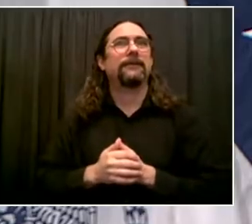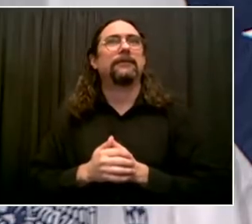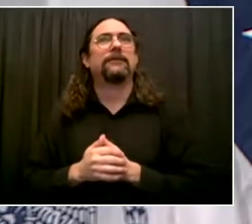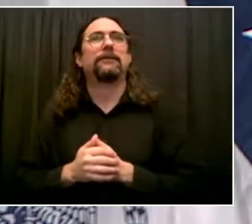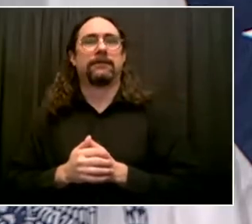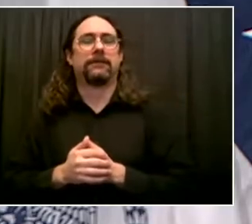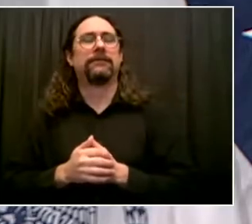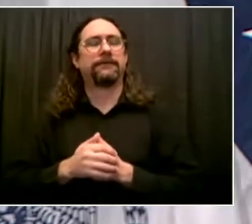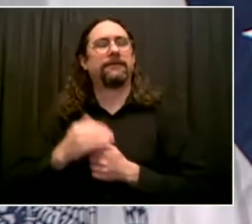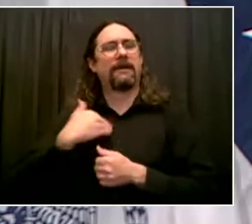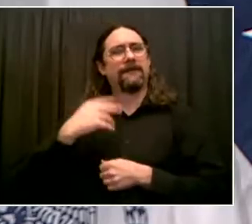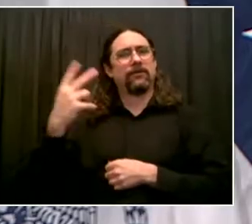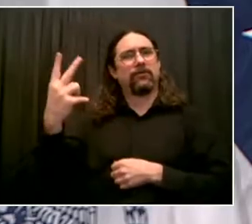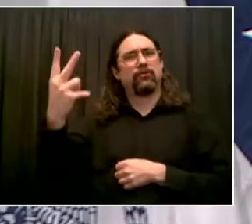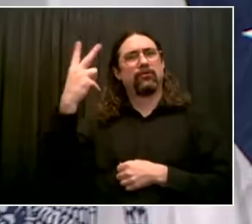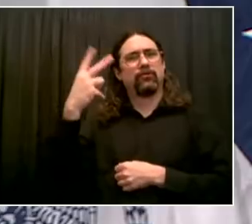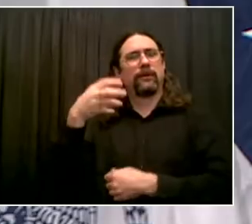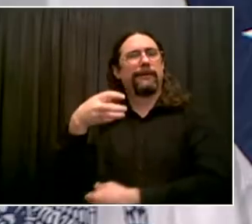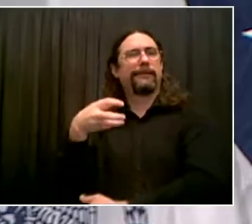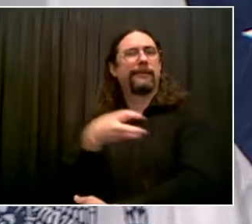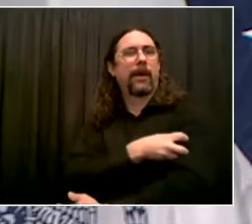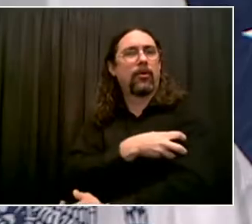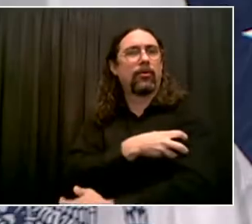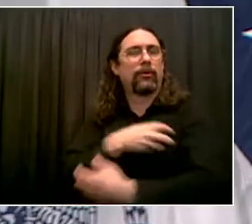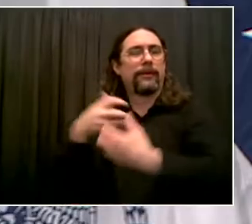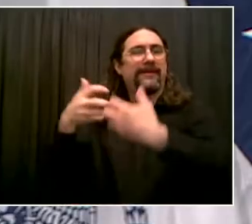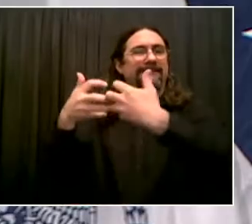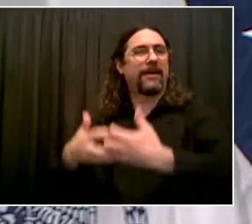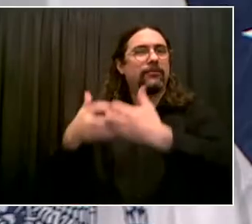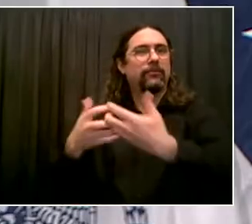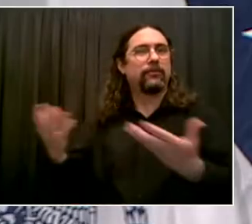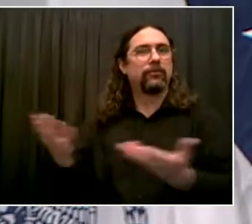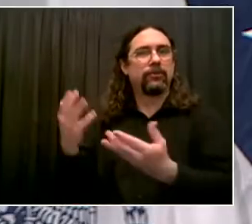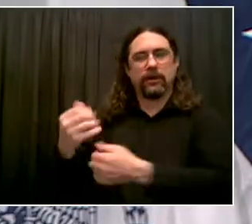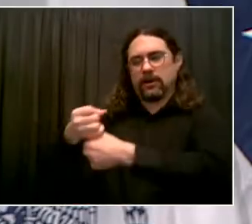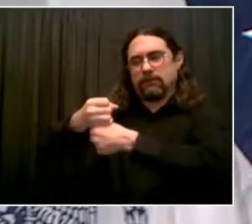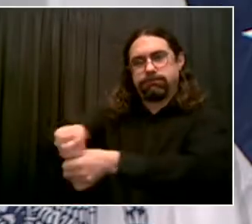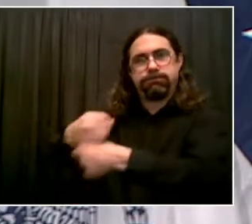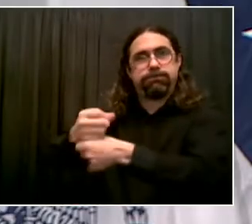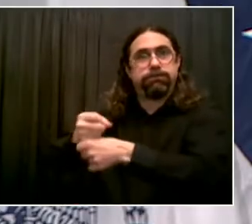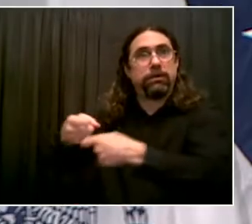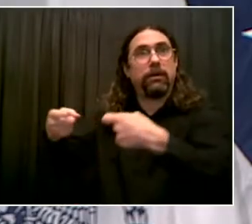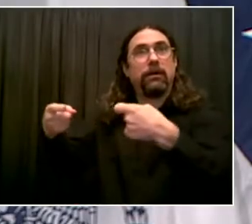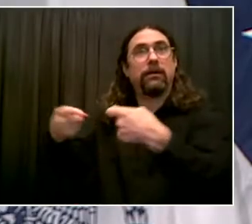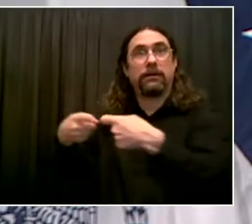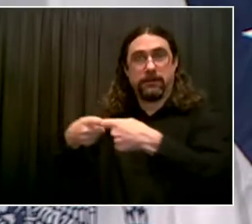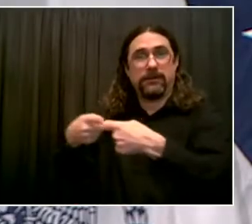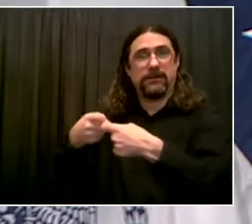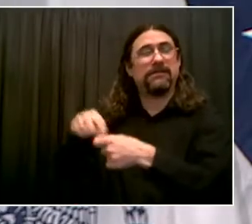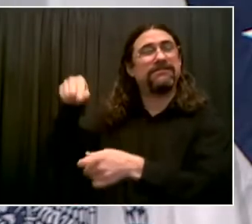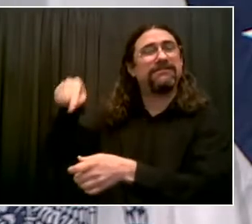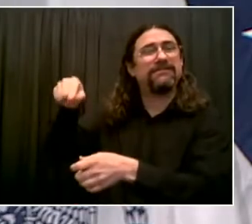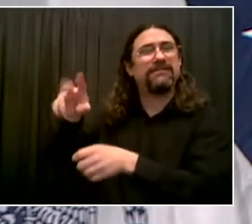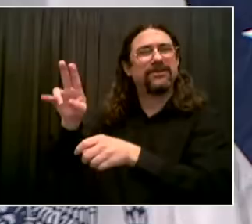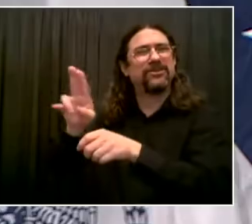PROPOSED POWER PLANTS DO NOT COMELI ONNE, THEY USED FRACKED NATURAL GAS, THAT IS A DANGER TO